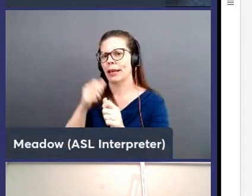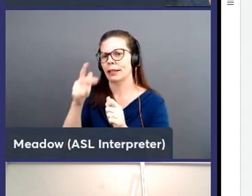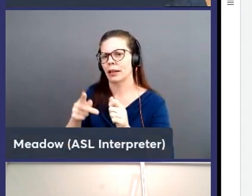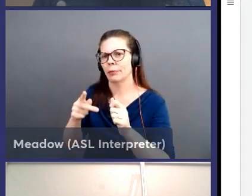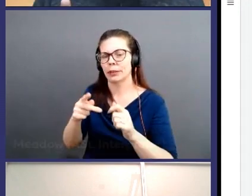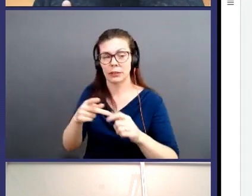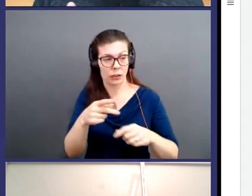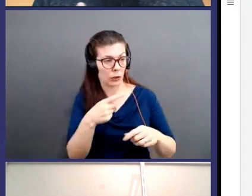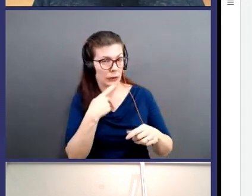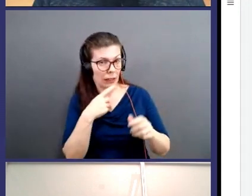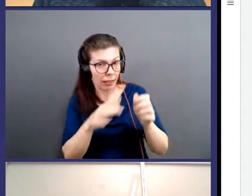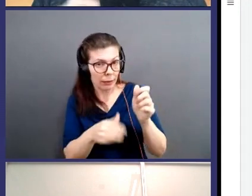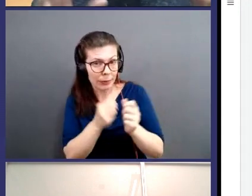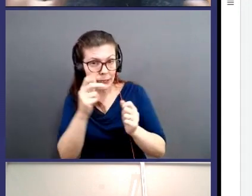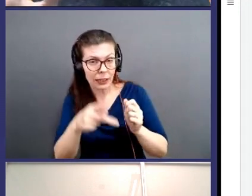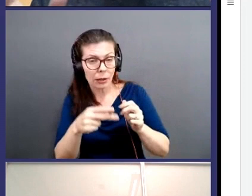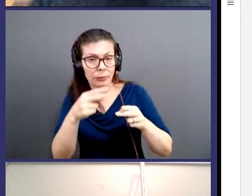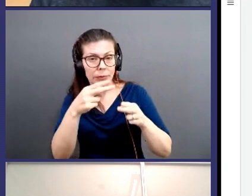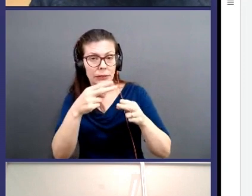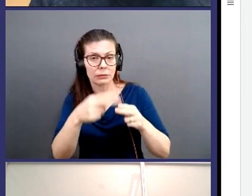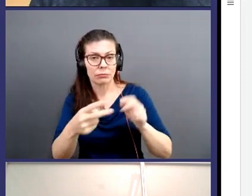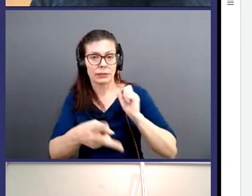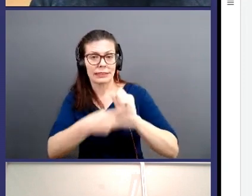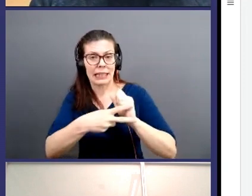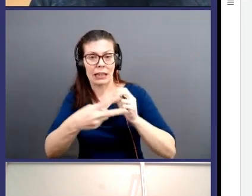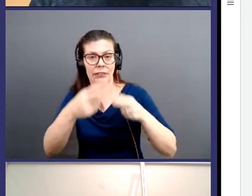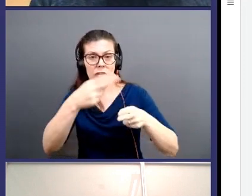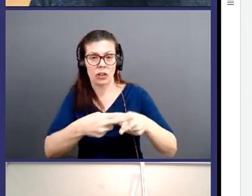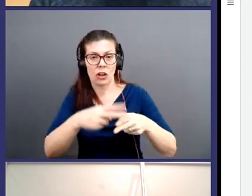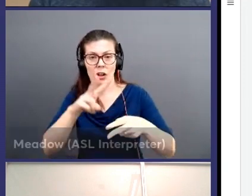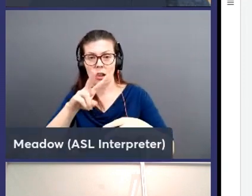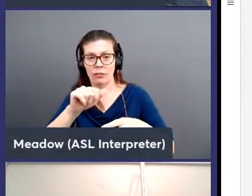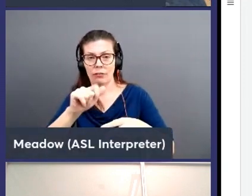in what we're calling a vault. Yes, that is correct.